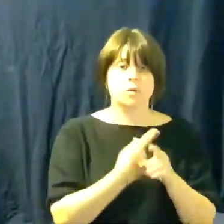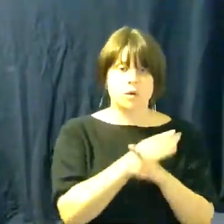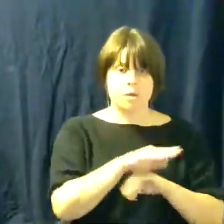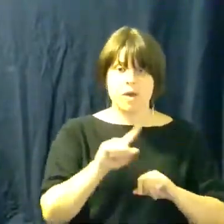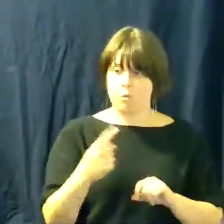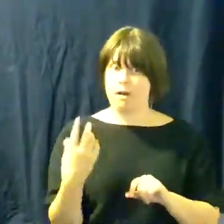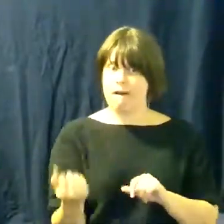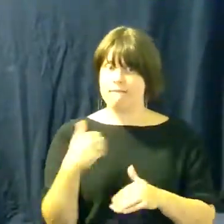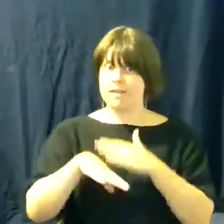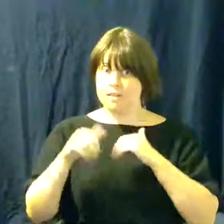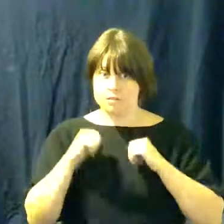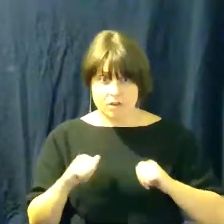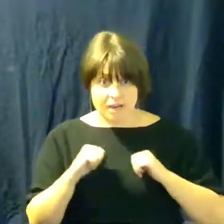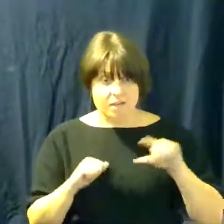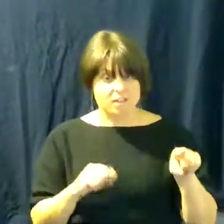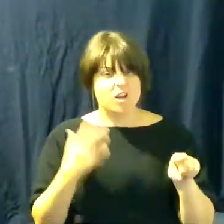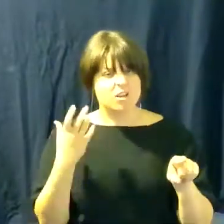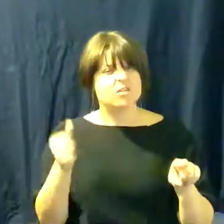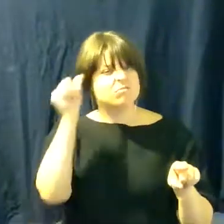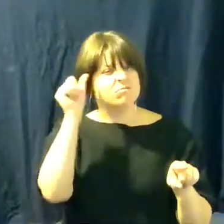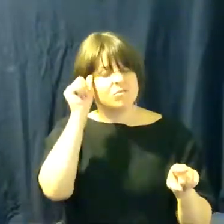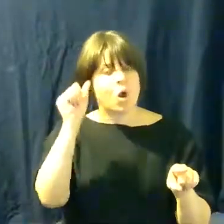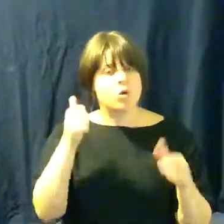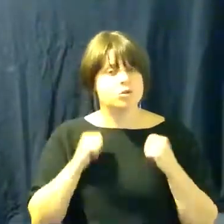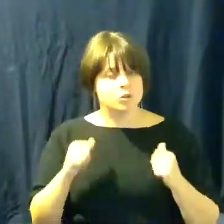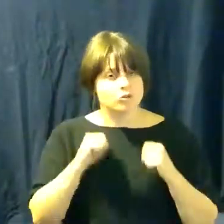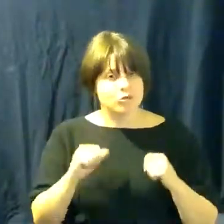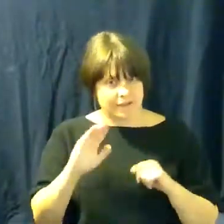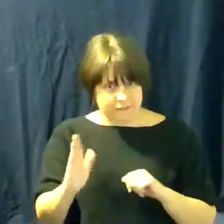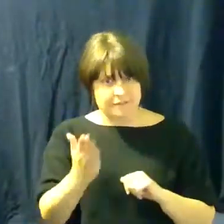with deafblind thannesness. We're going to cover what will be covered